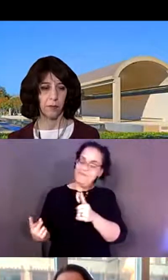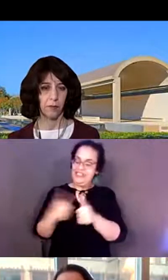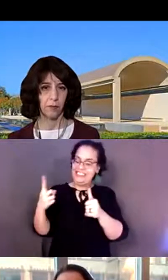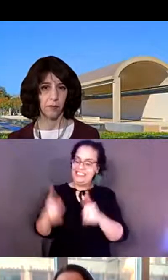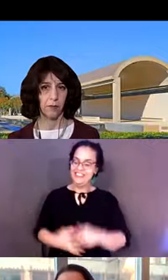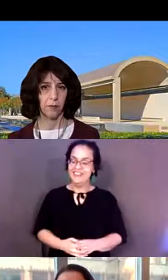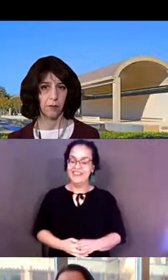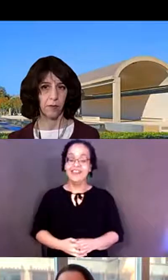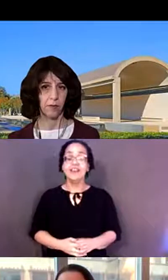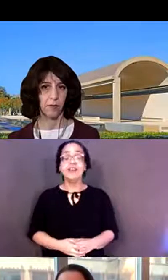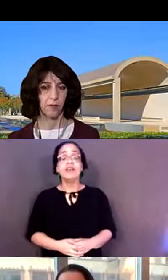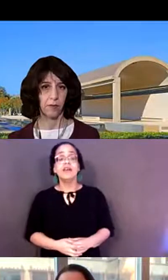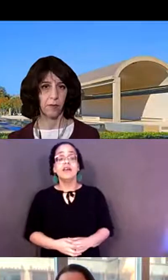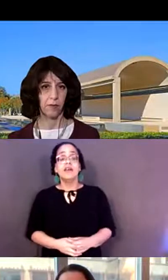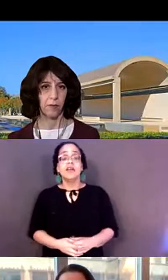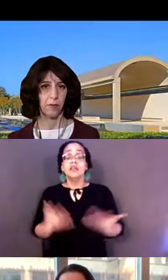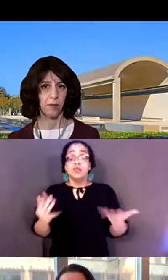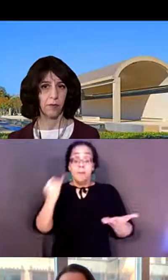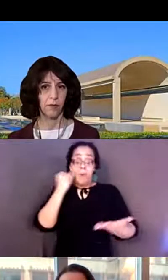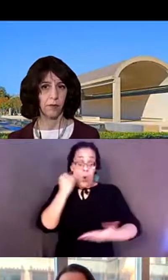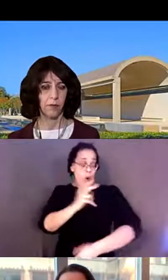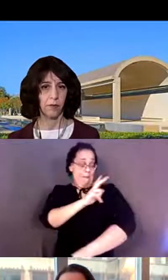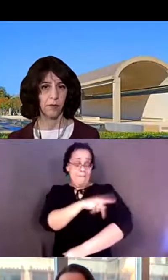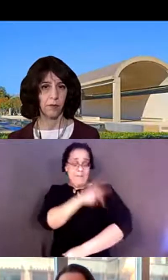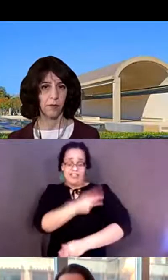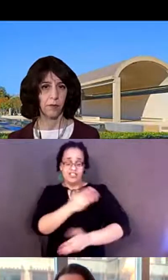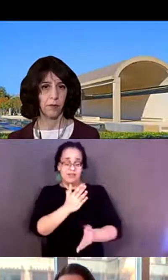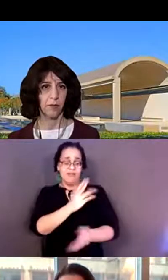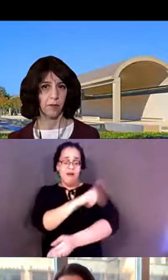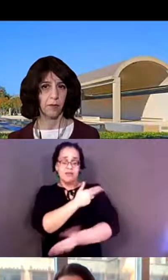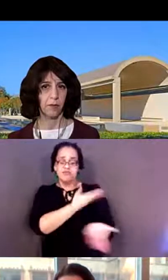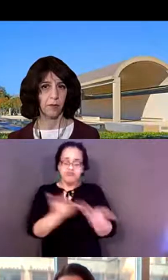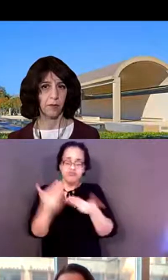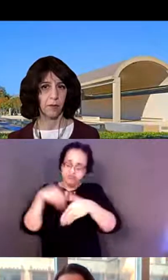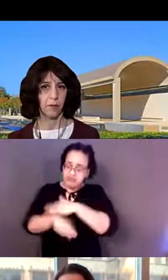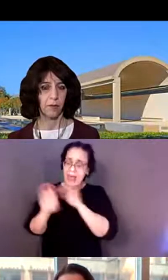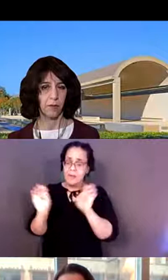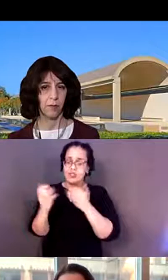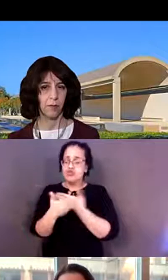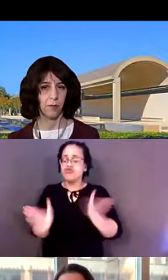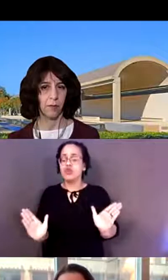When a patient is admitted to the hospital or in the emergency room,